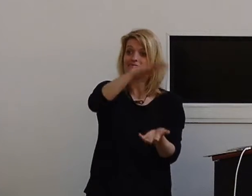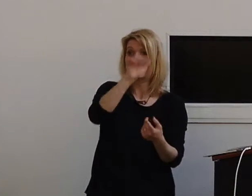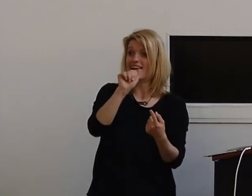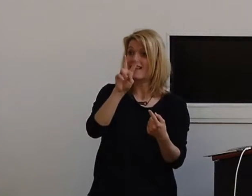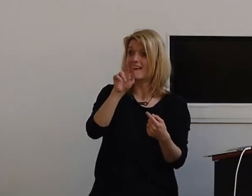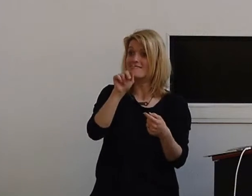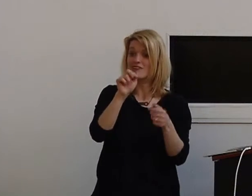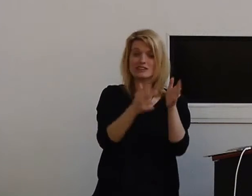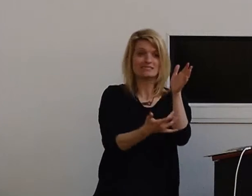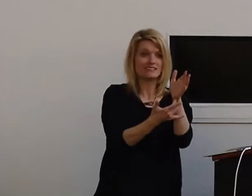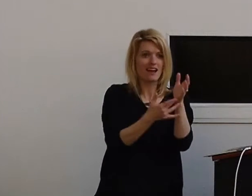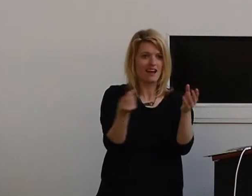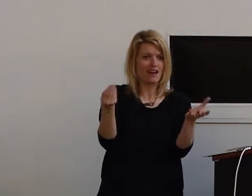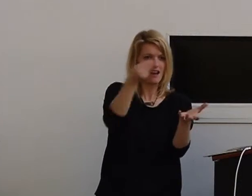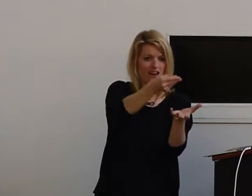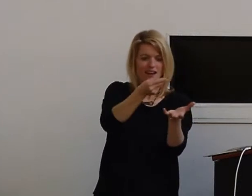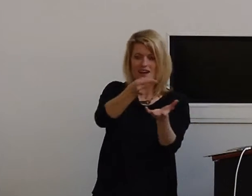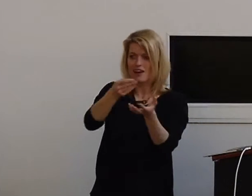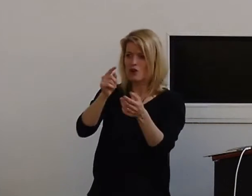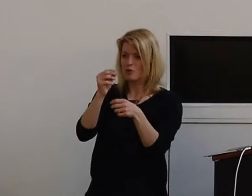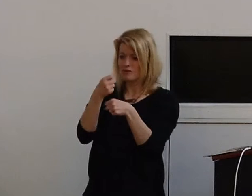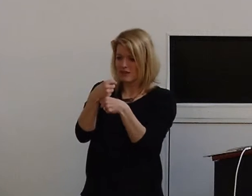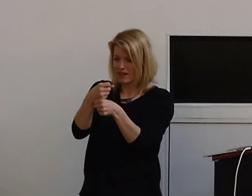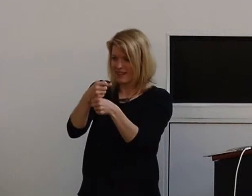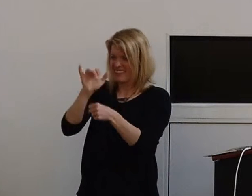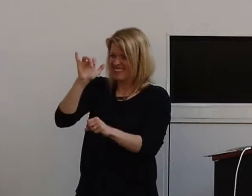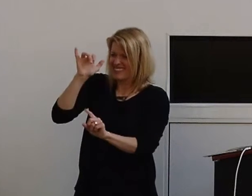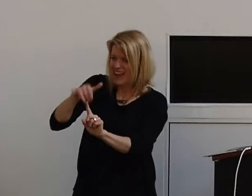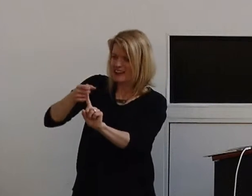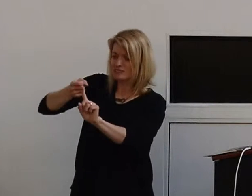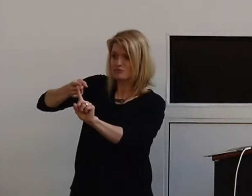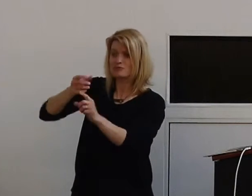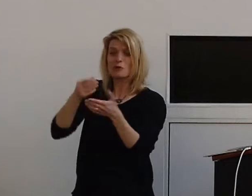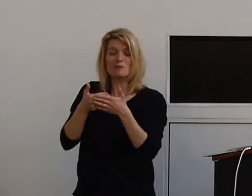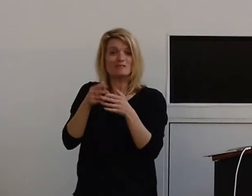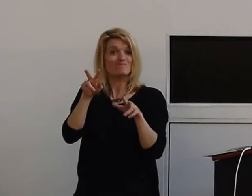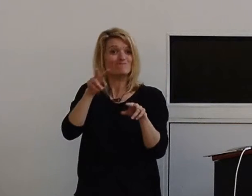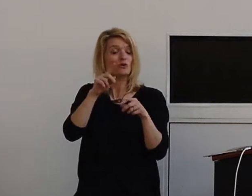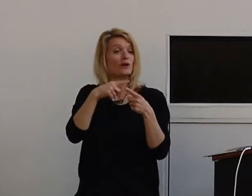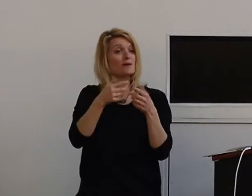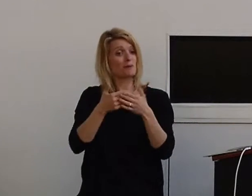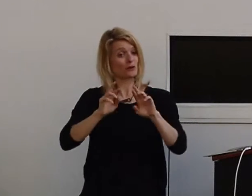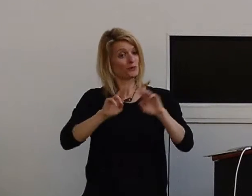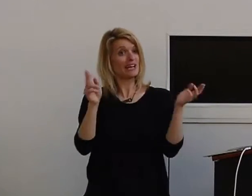to create that exposure for infants. When deaf newborns are alert and ready to learn,